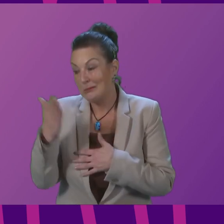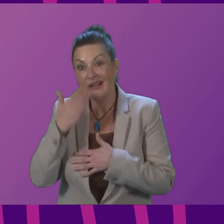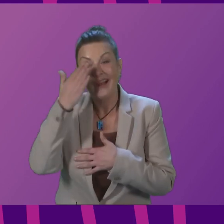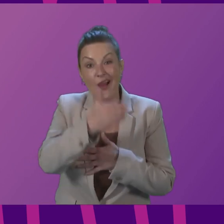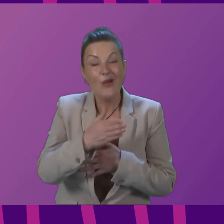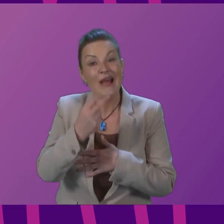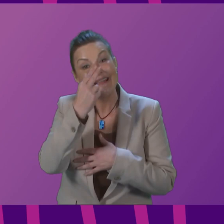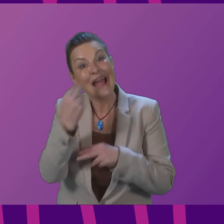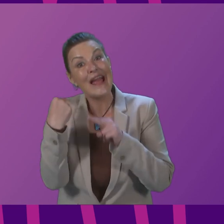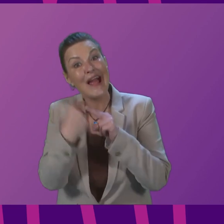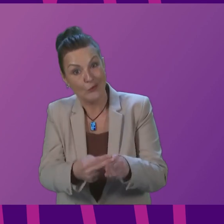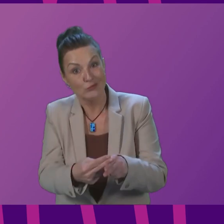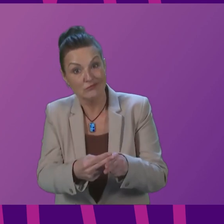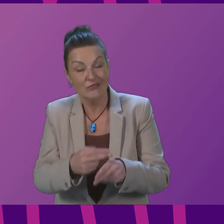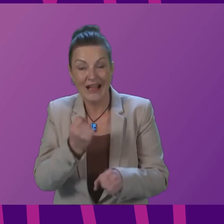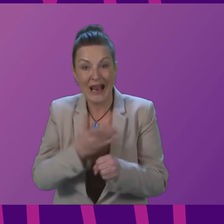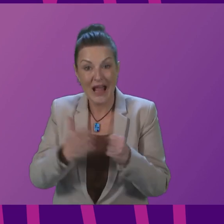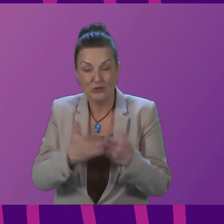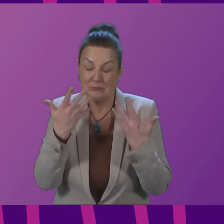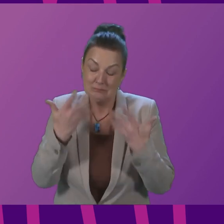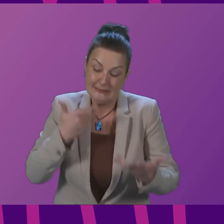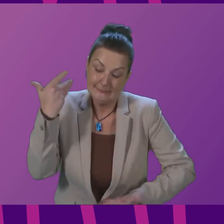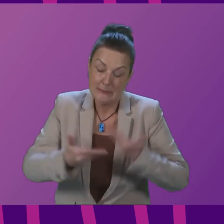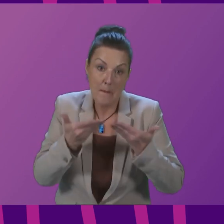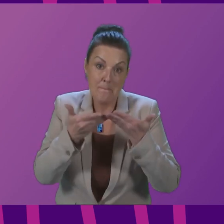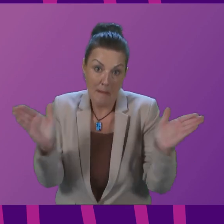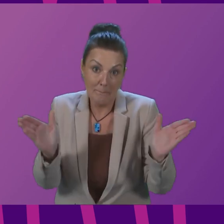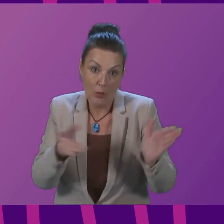Glasgow and she has bravely spoken publicly about her distressing ordeal as a warning to others.